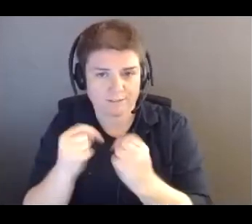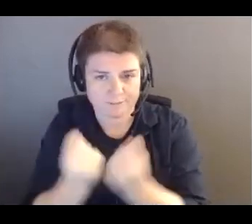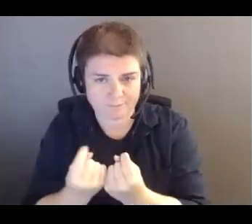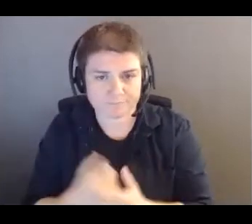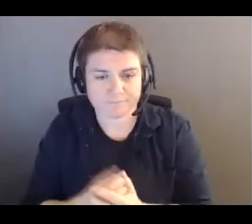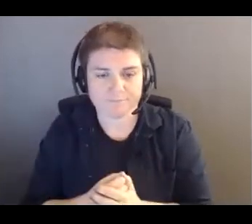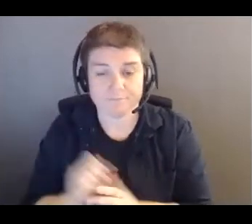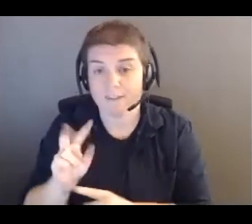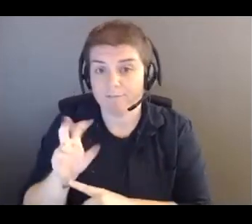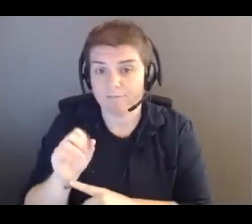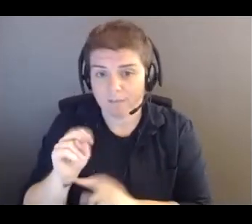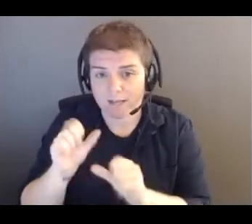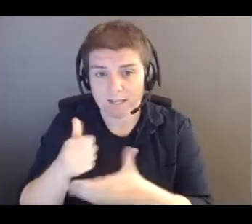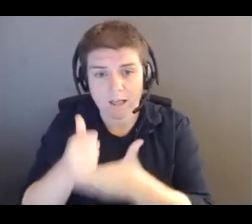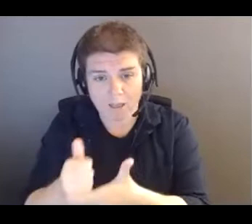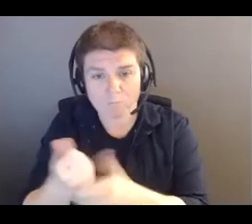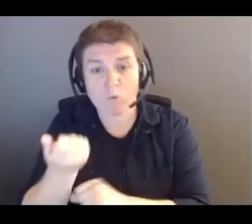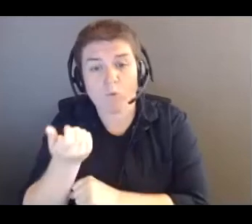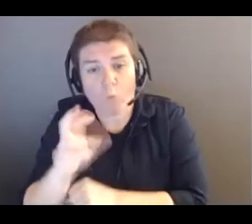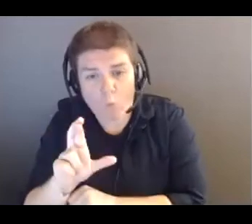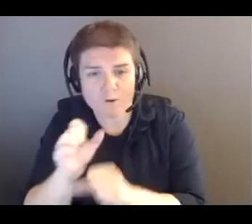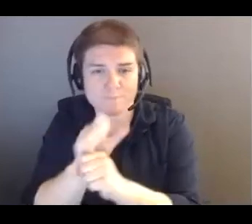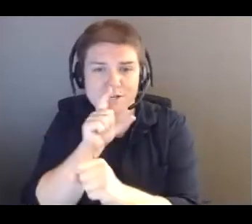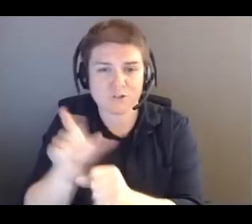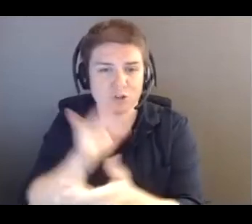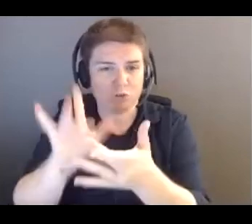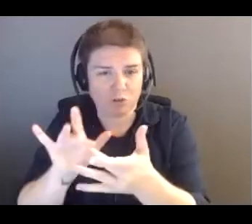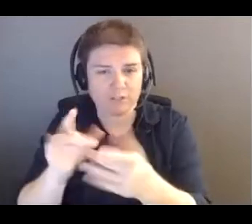assist you directly or ensure you reach the correct contact person.